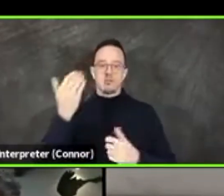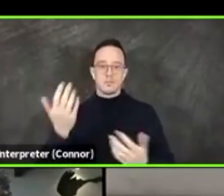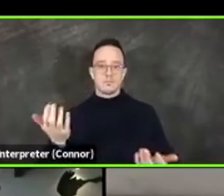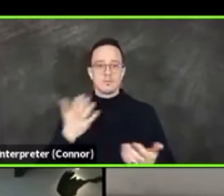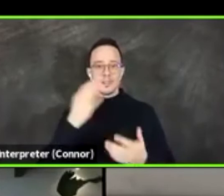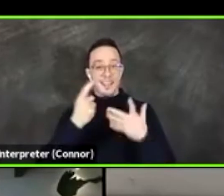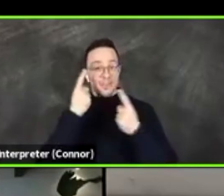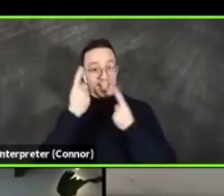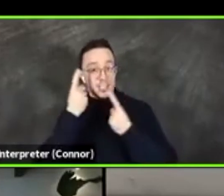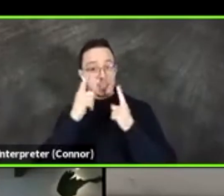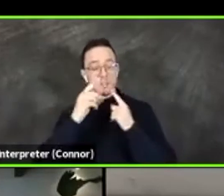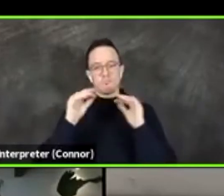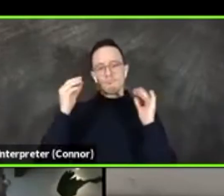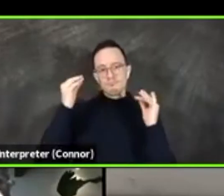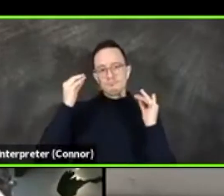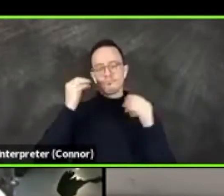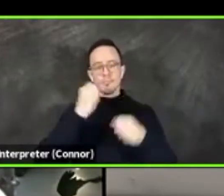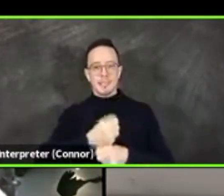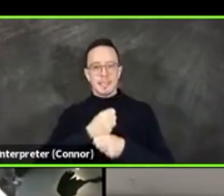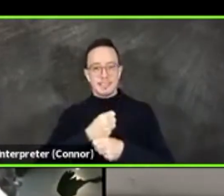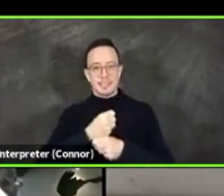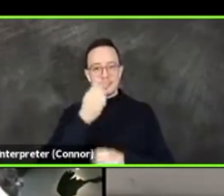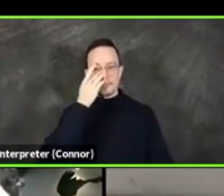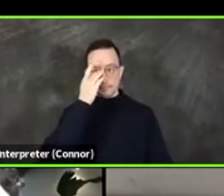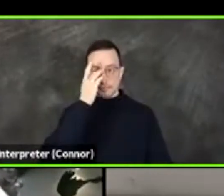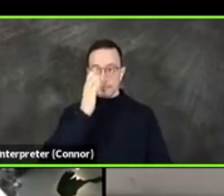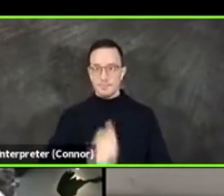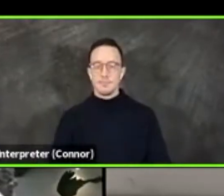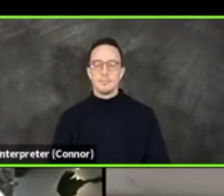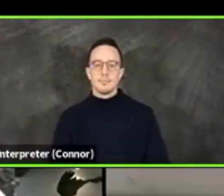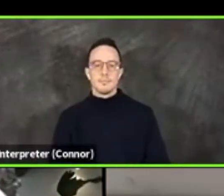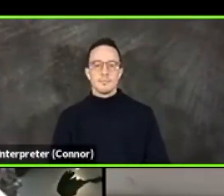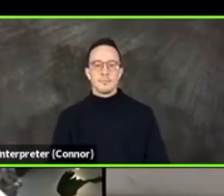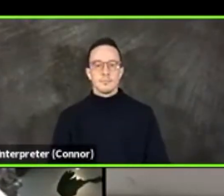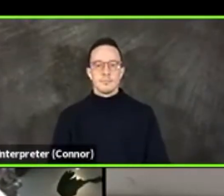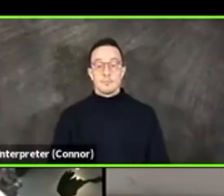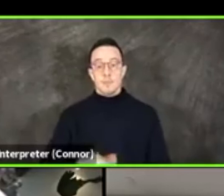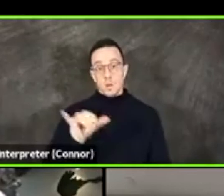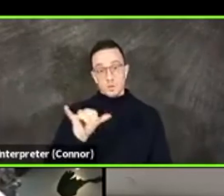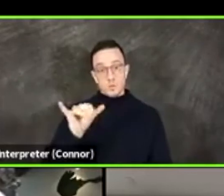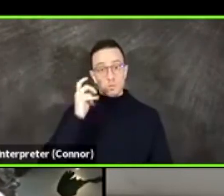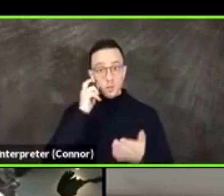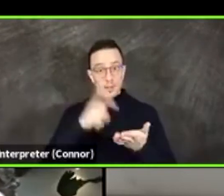AND QUESTIONING AND PONDERING, AND MAKING AND I ALSO, RECOGNIZE THAT I, AS